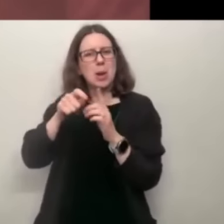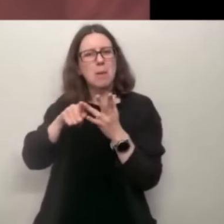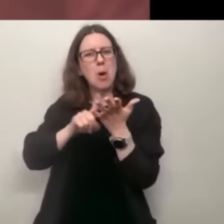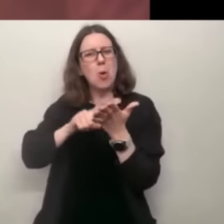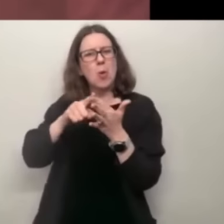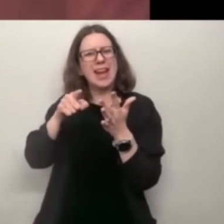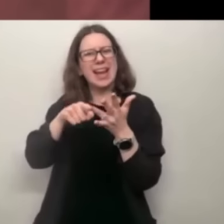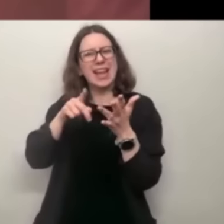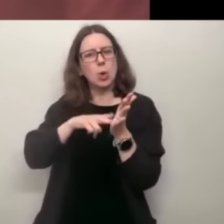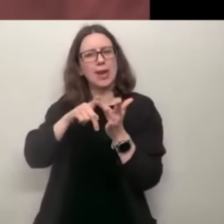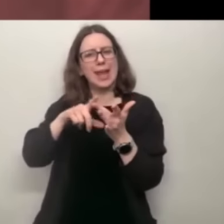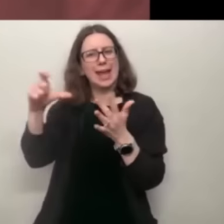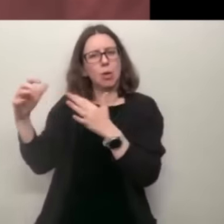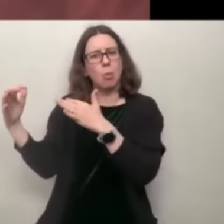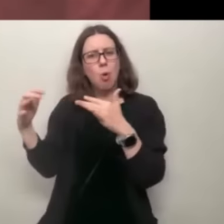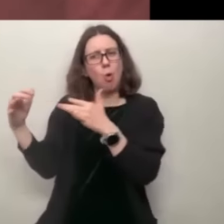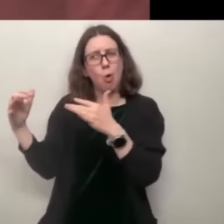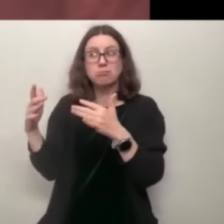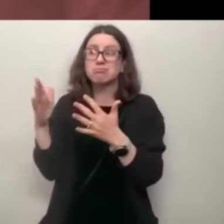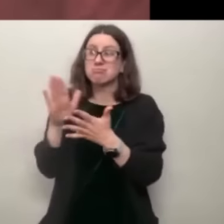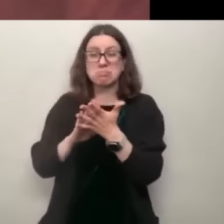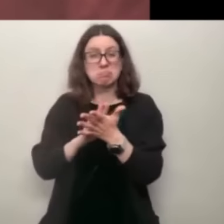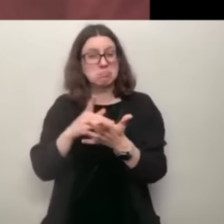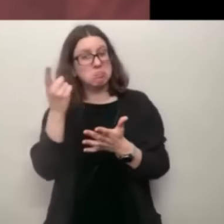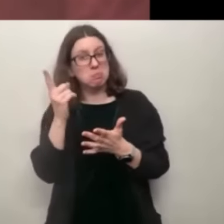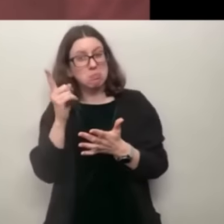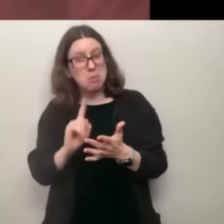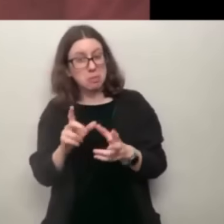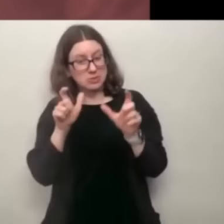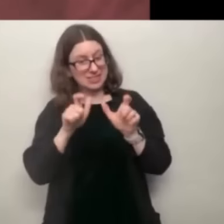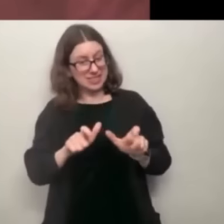that they had simply never encountered before.